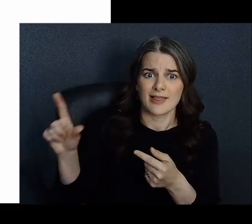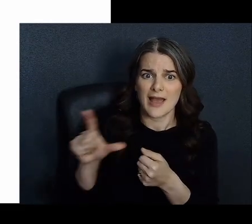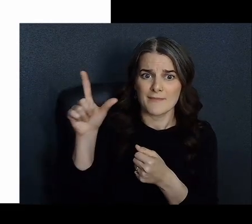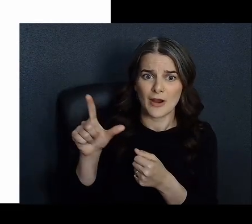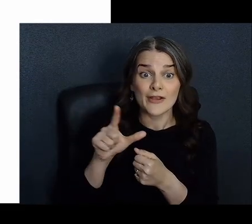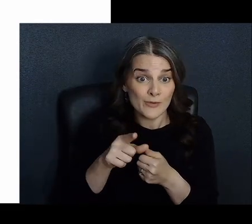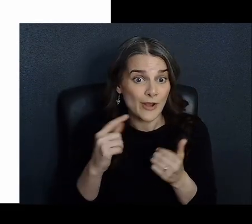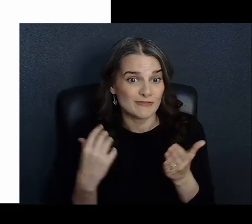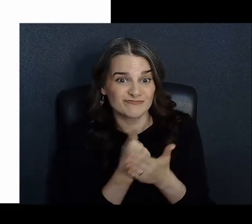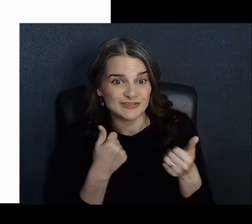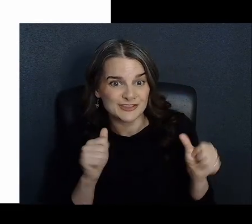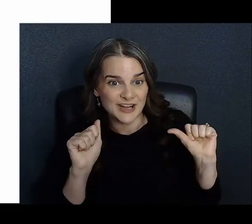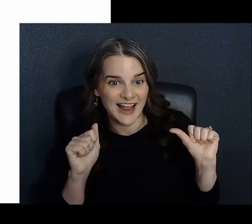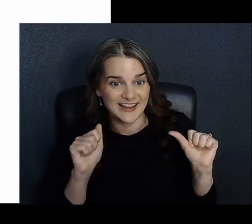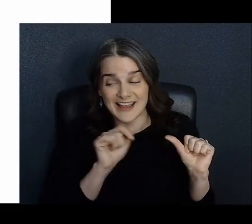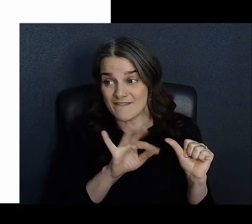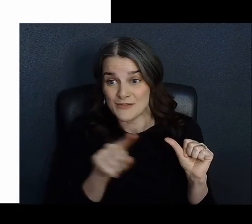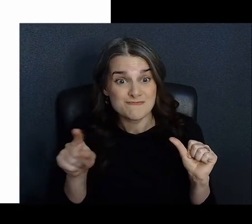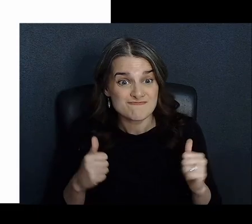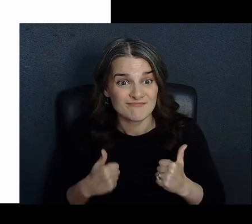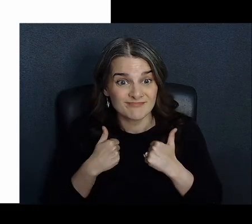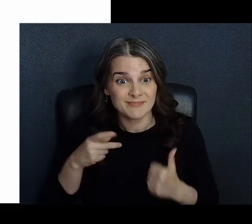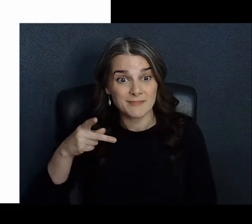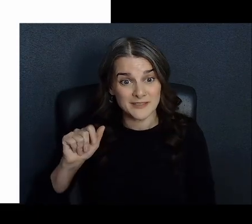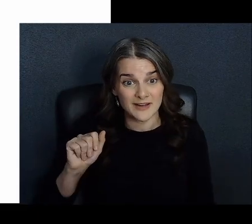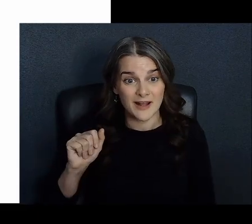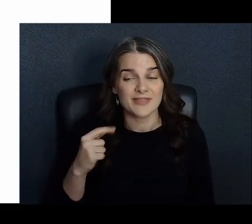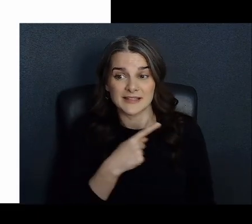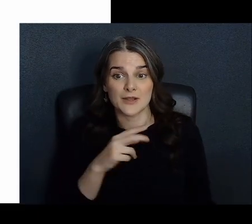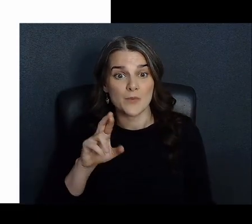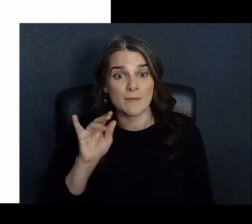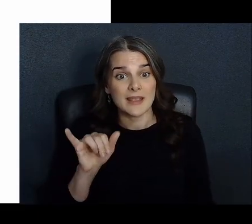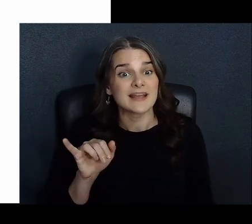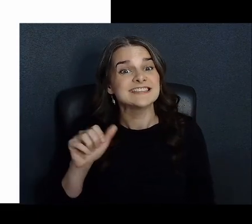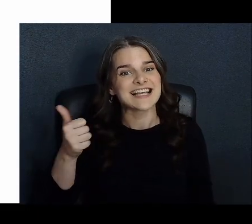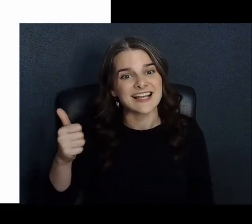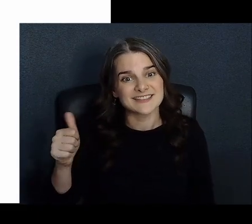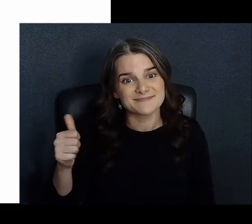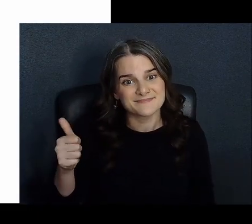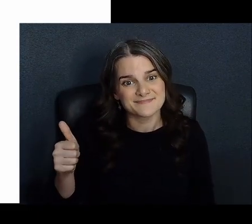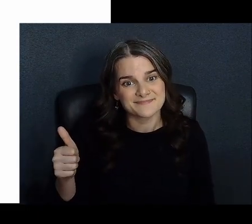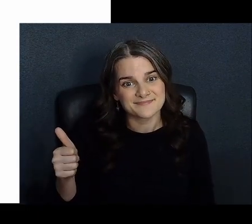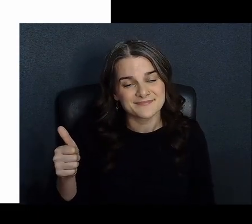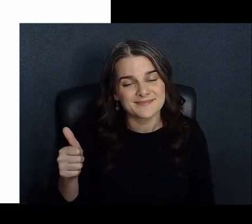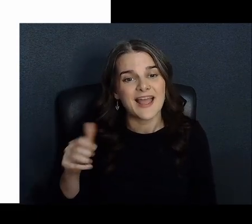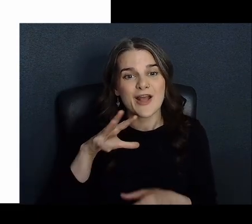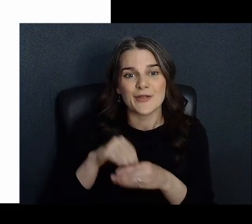This particular one is our Ruby 10, which includes OCR. I have it upside down.